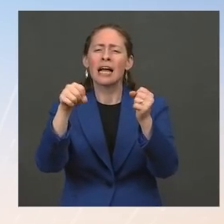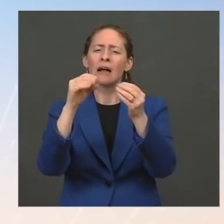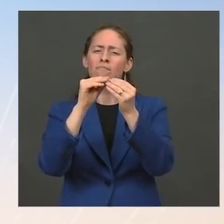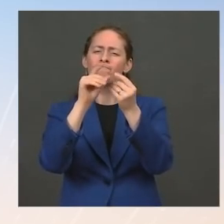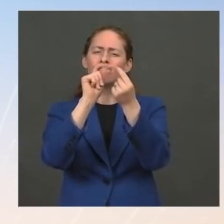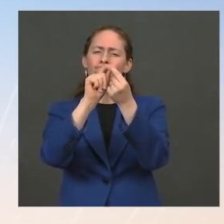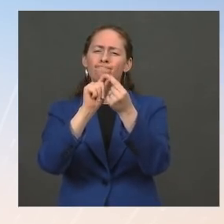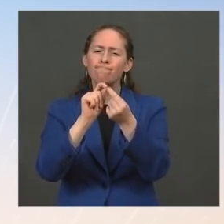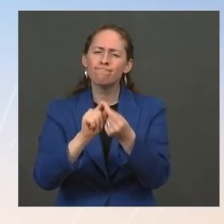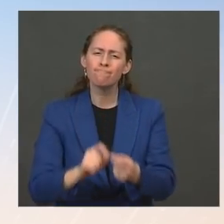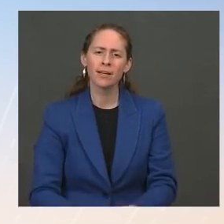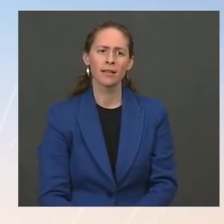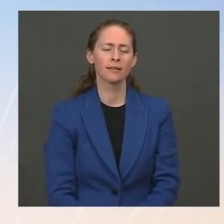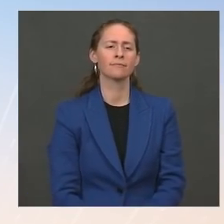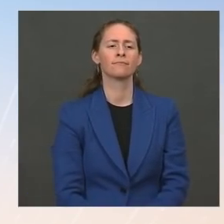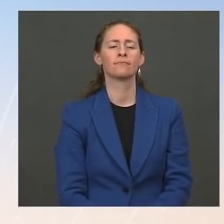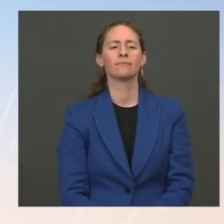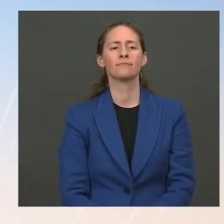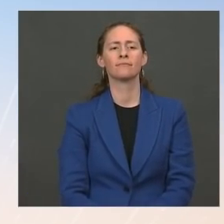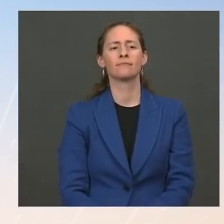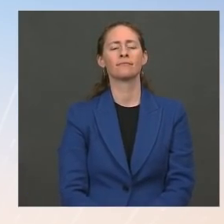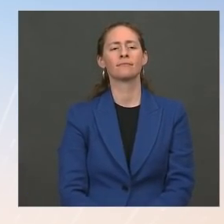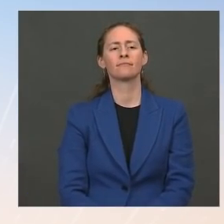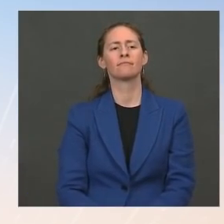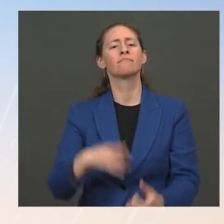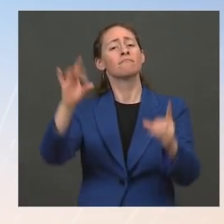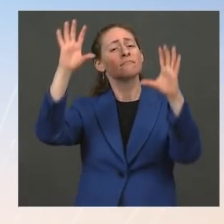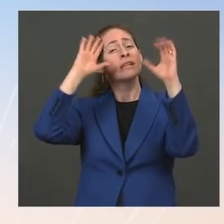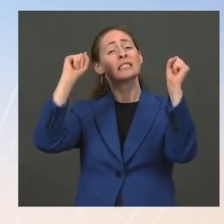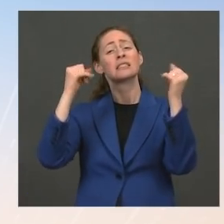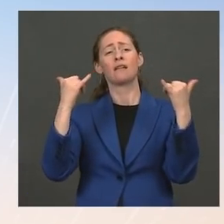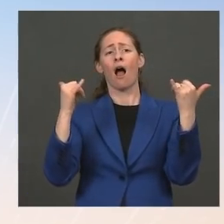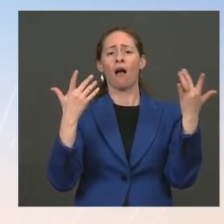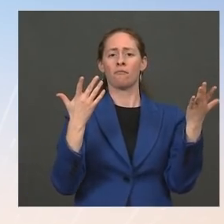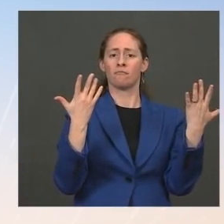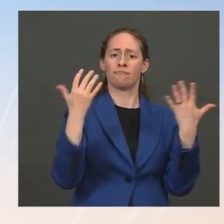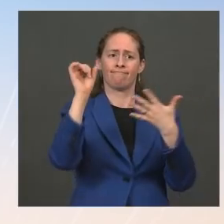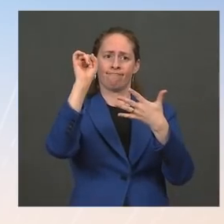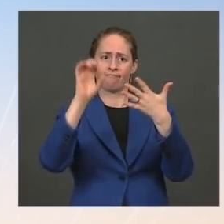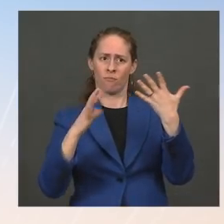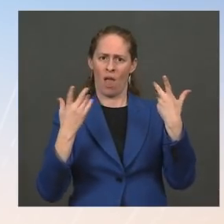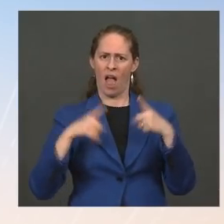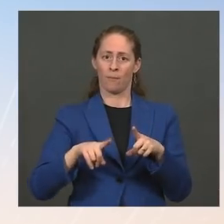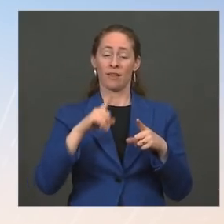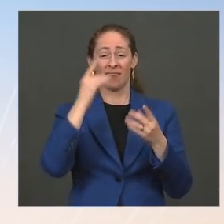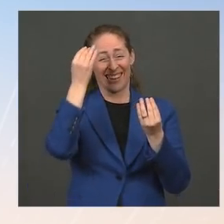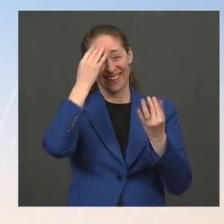is that there are several layers of work right now. Right? I just outlined for all of you the work that is being done,